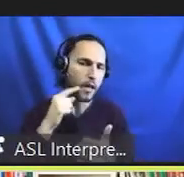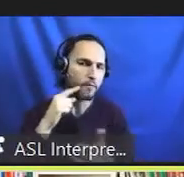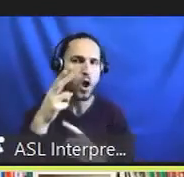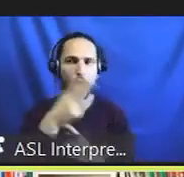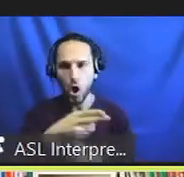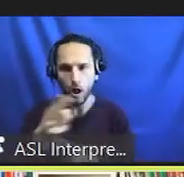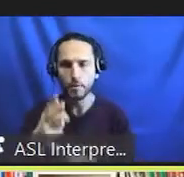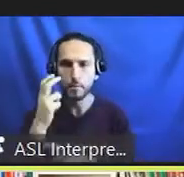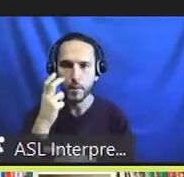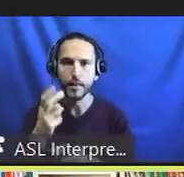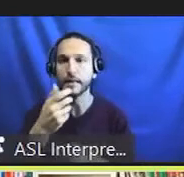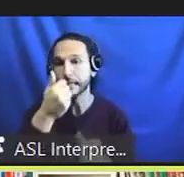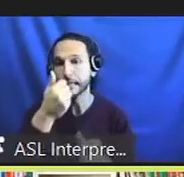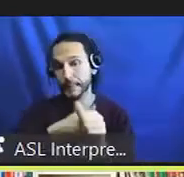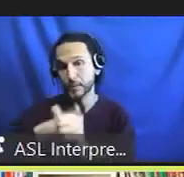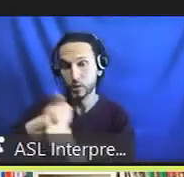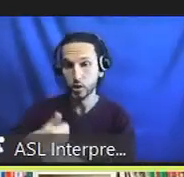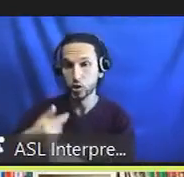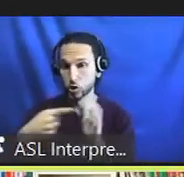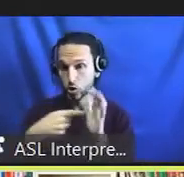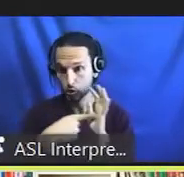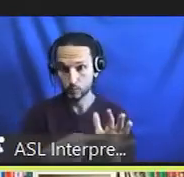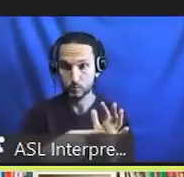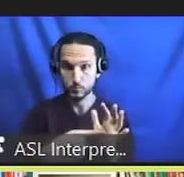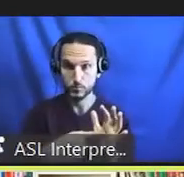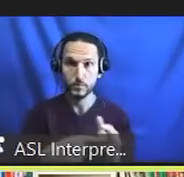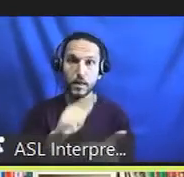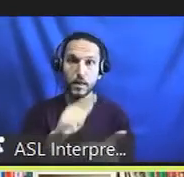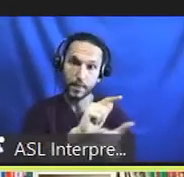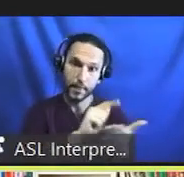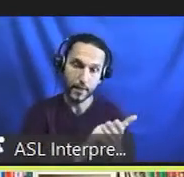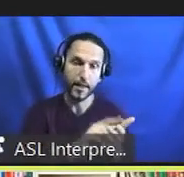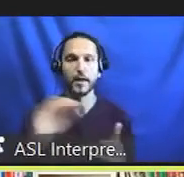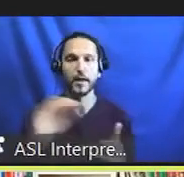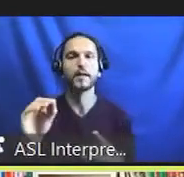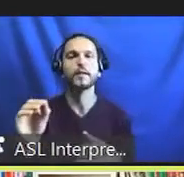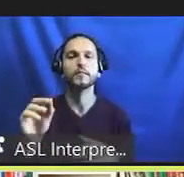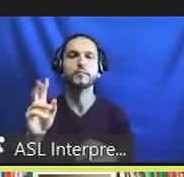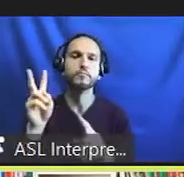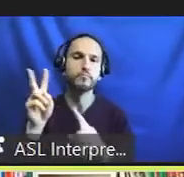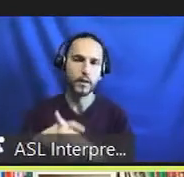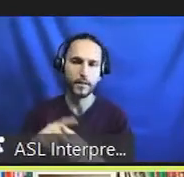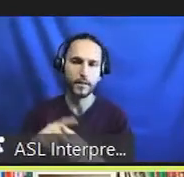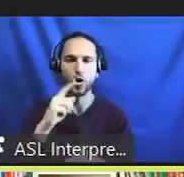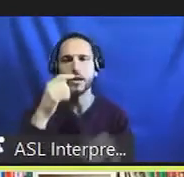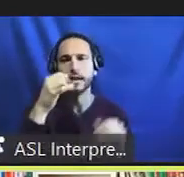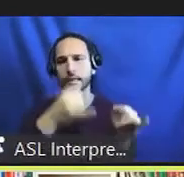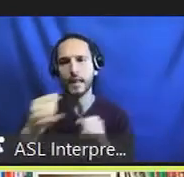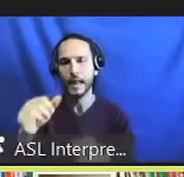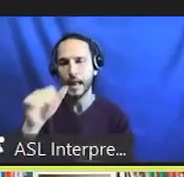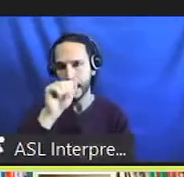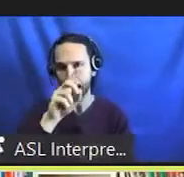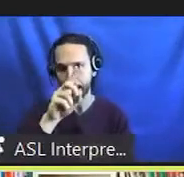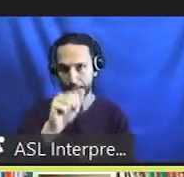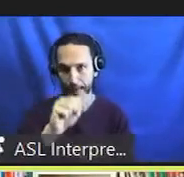And each session showcases legal and practical implications of individual ADA law titles.